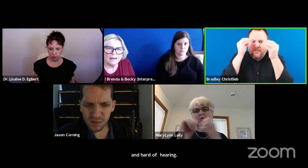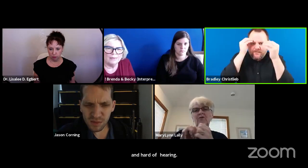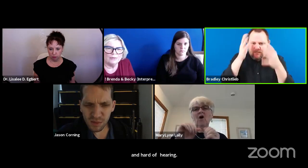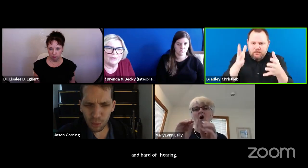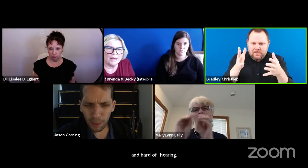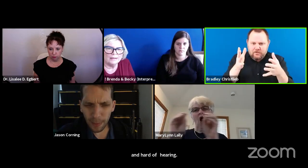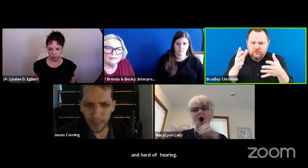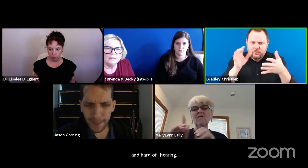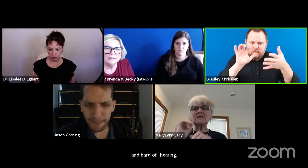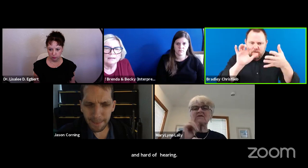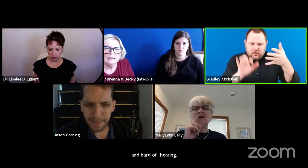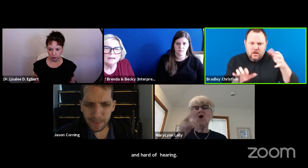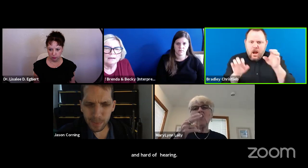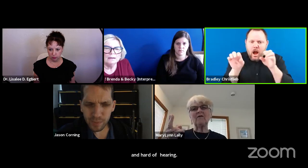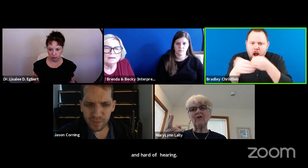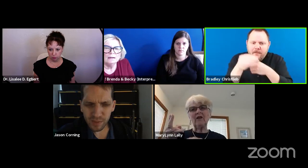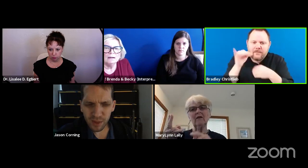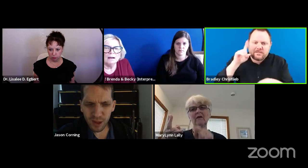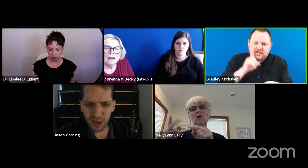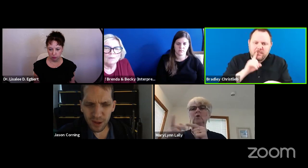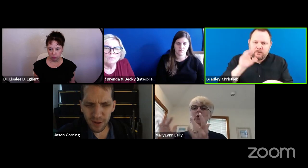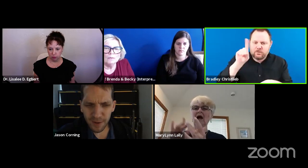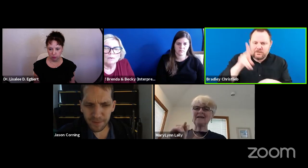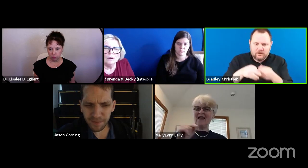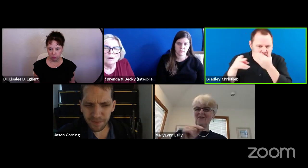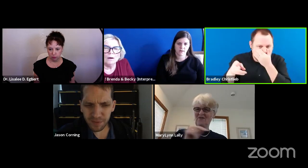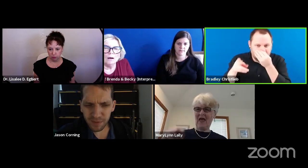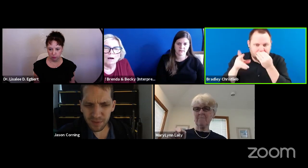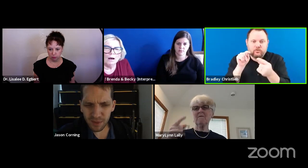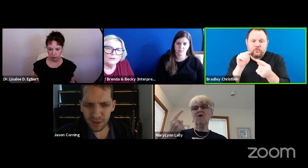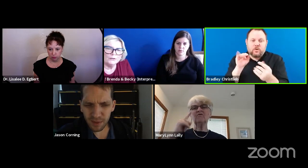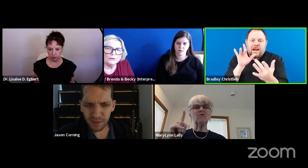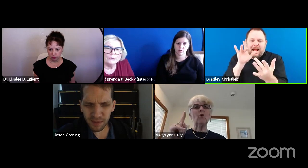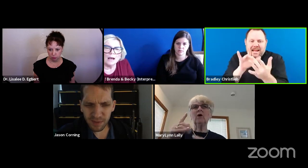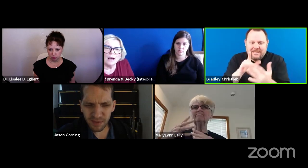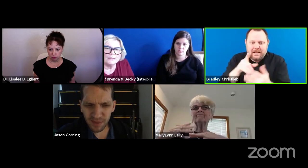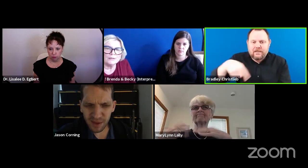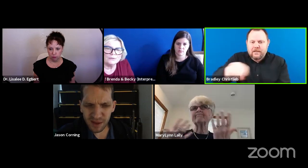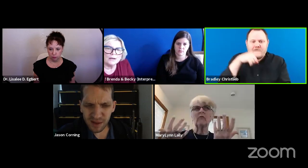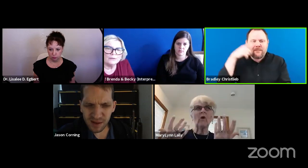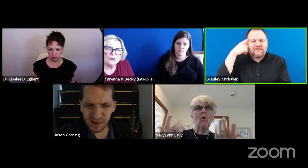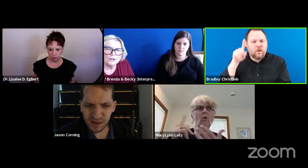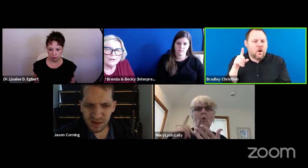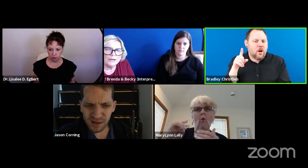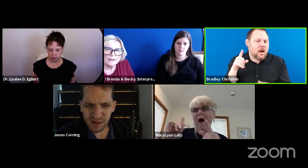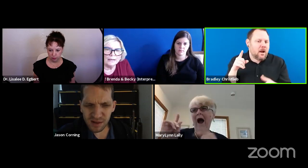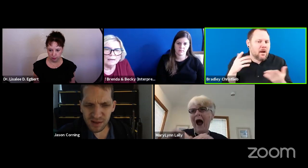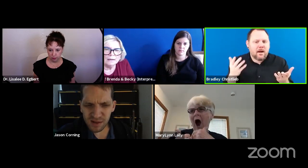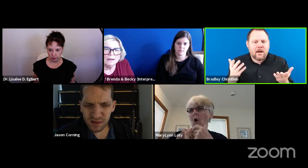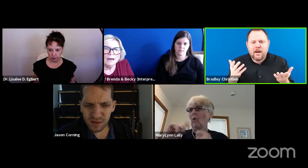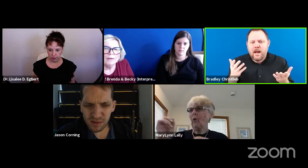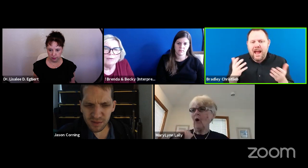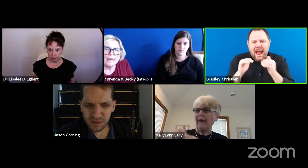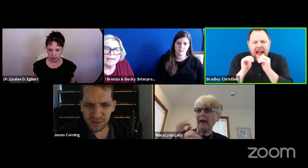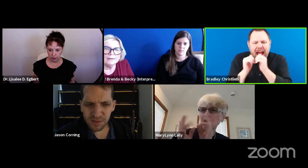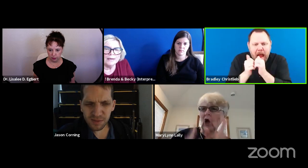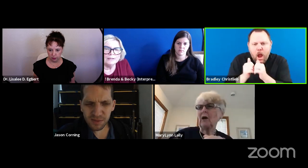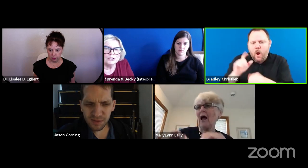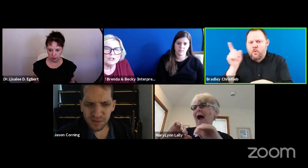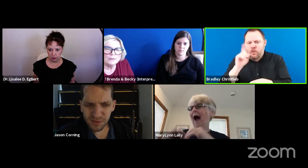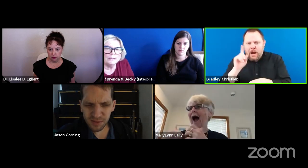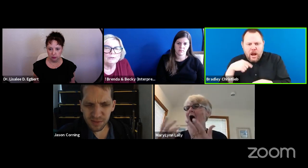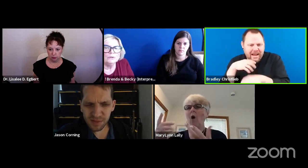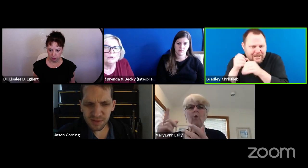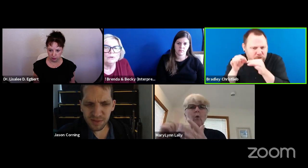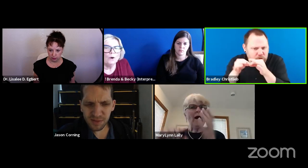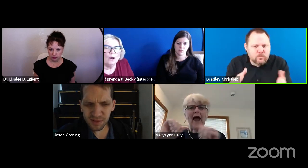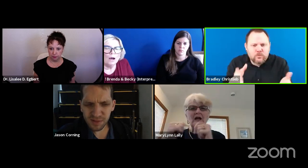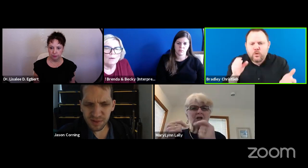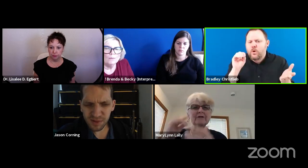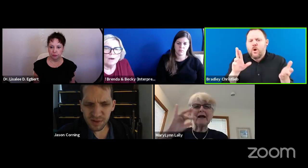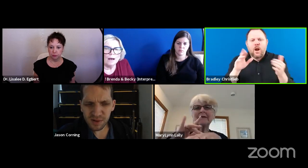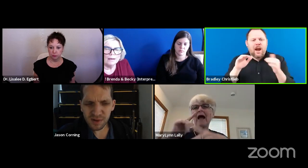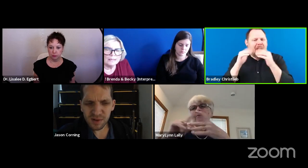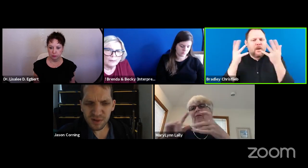And then under the Office of the Deaf and Hard of Hearing, they can then determine,